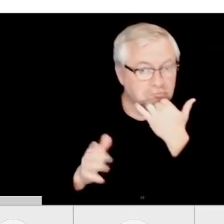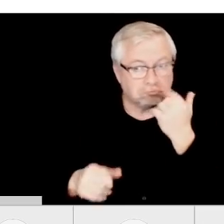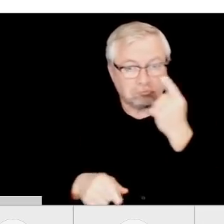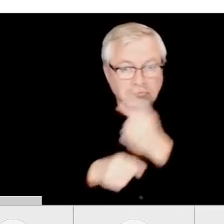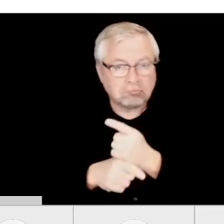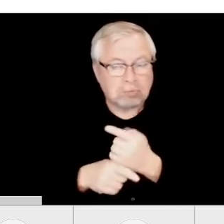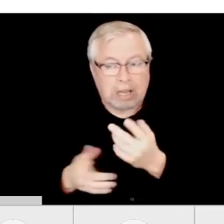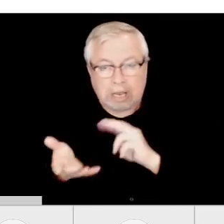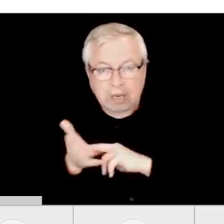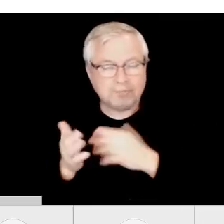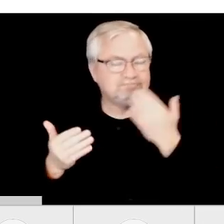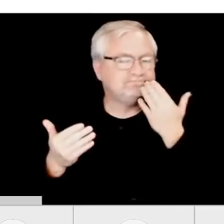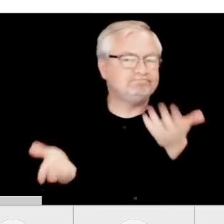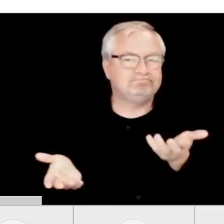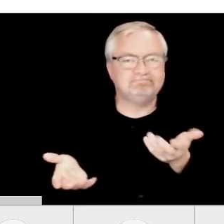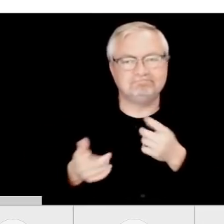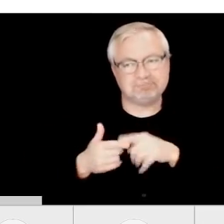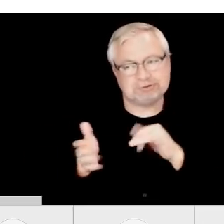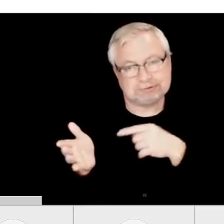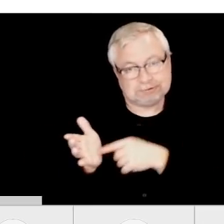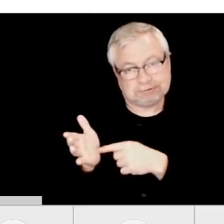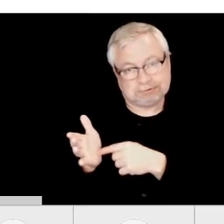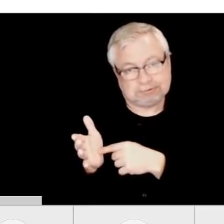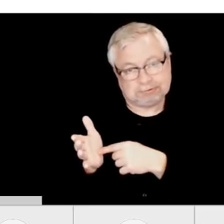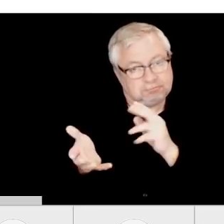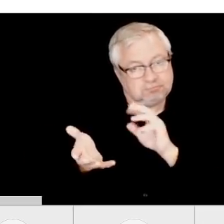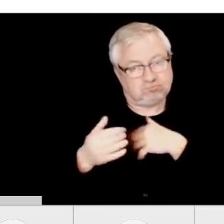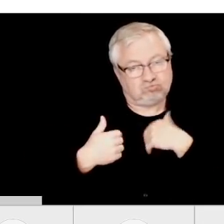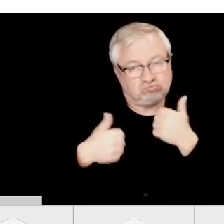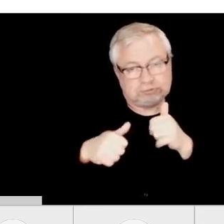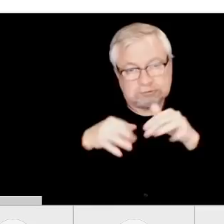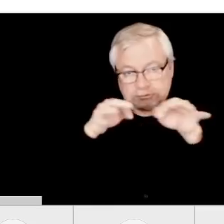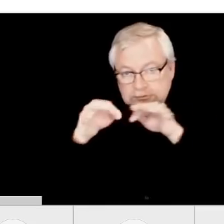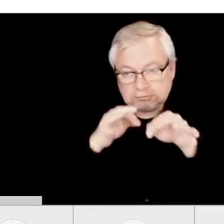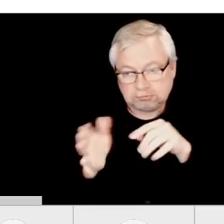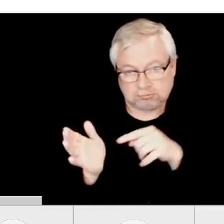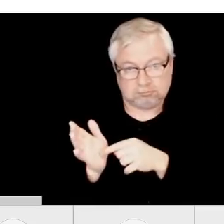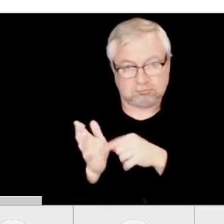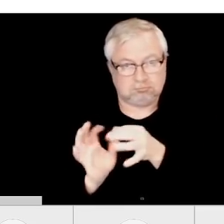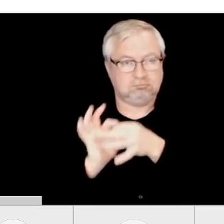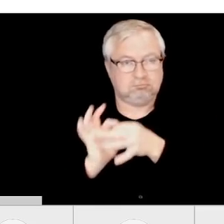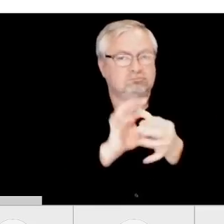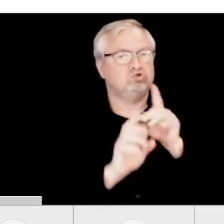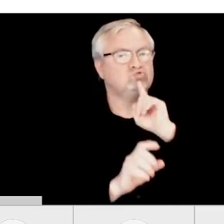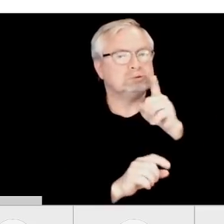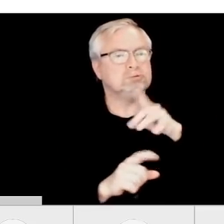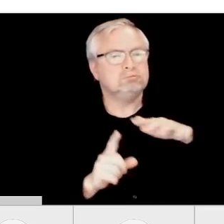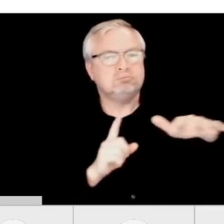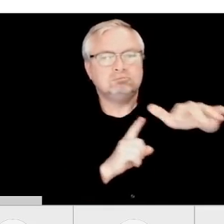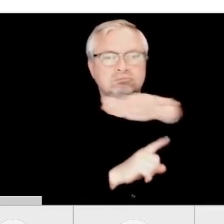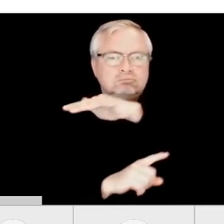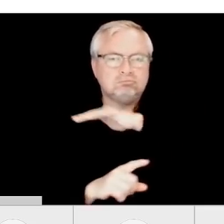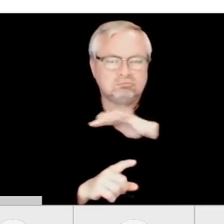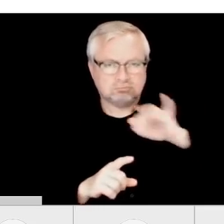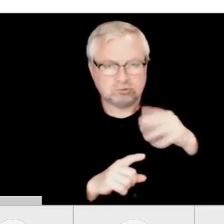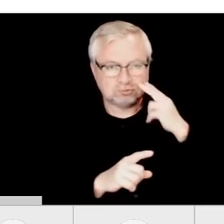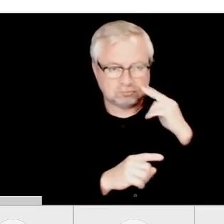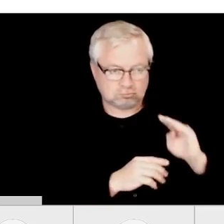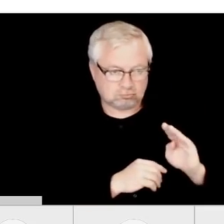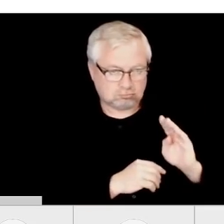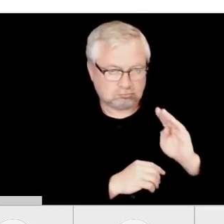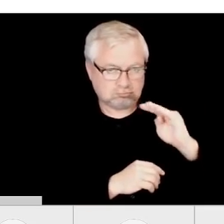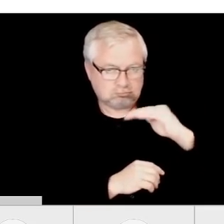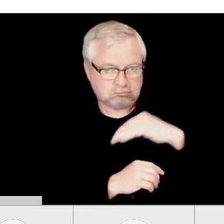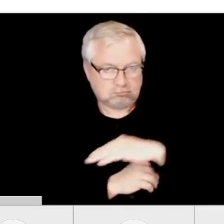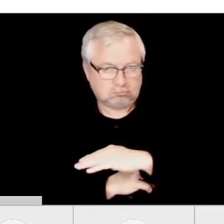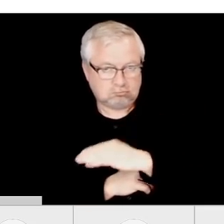The real pathway to significant flattening on the curve is